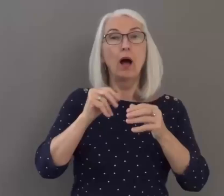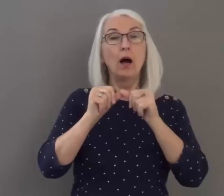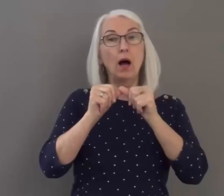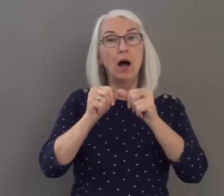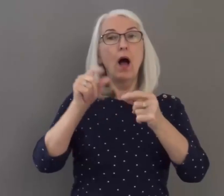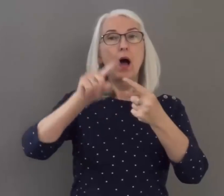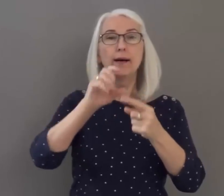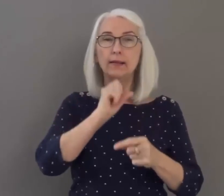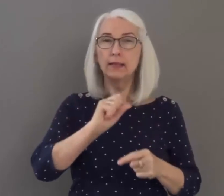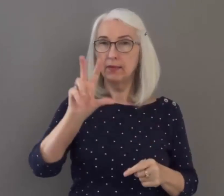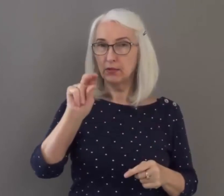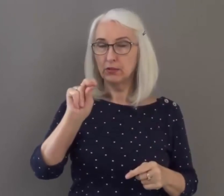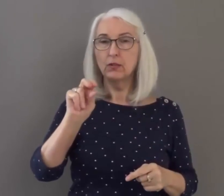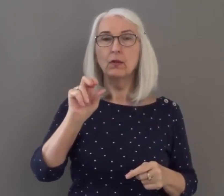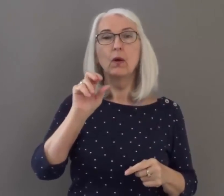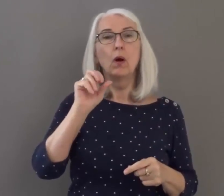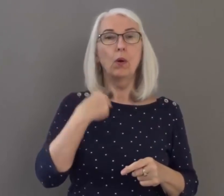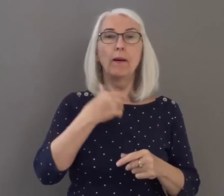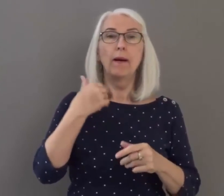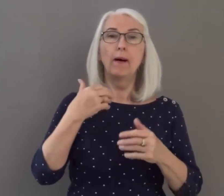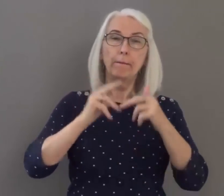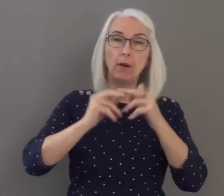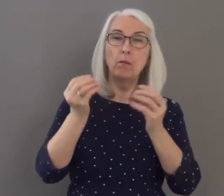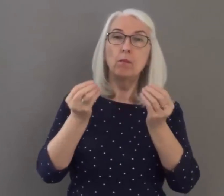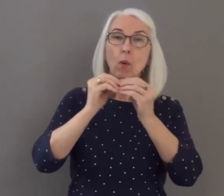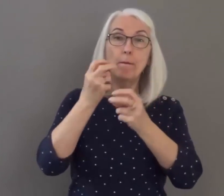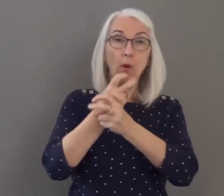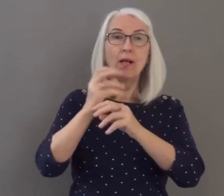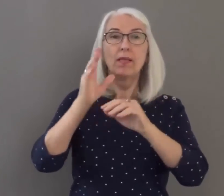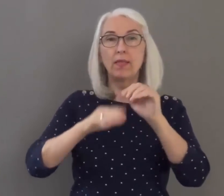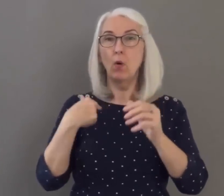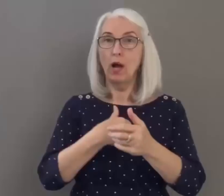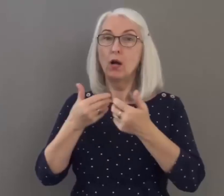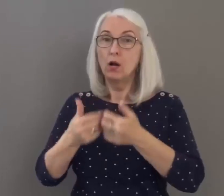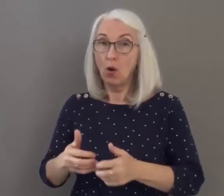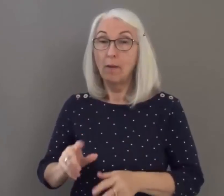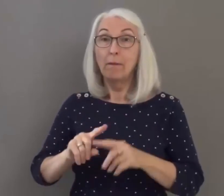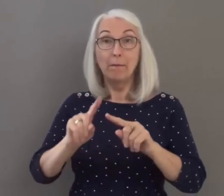Up until the age of 30 or so, we build more bone than we lose.